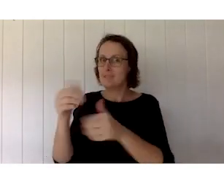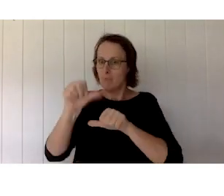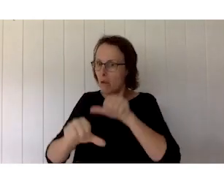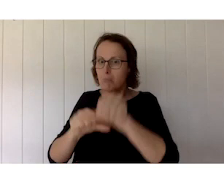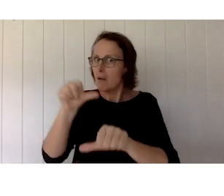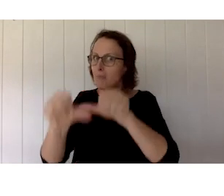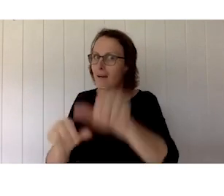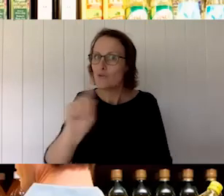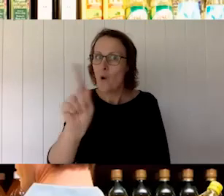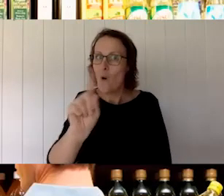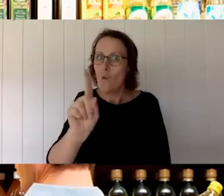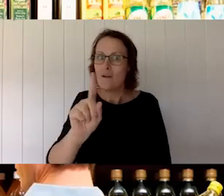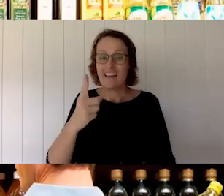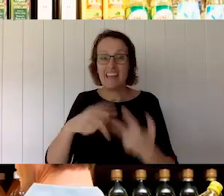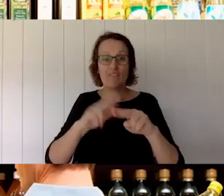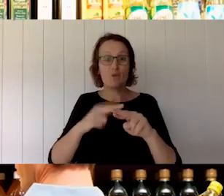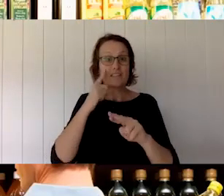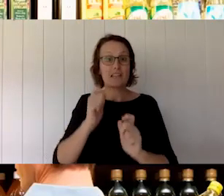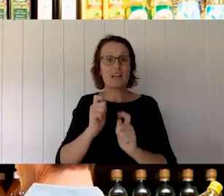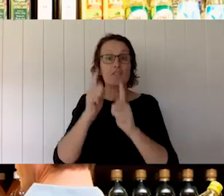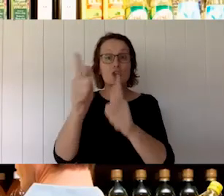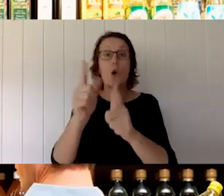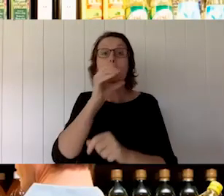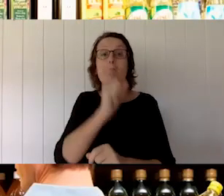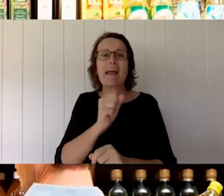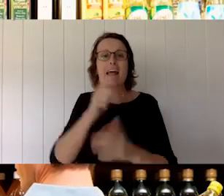send a guy to the shops to get salad dressing, you have no idea what he's